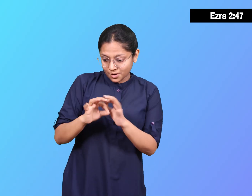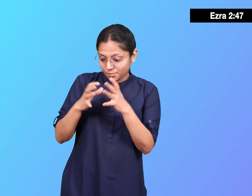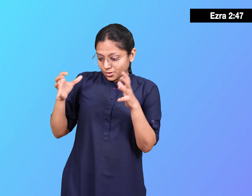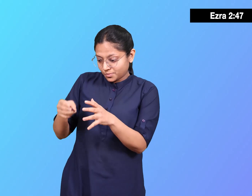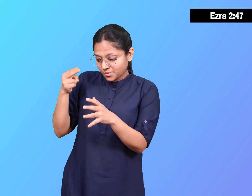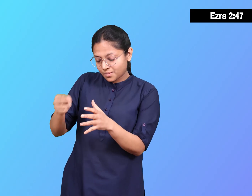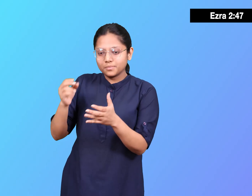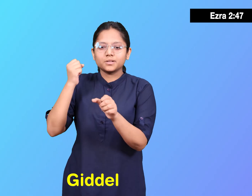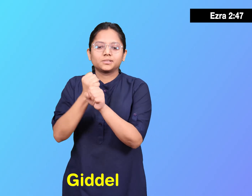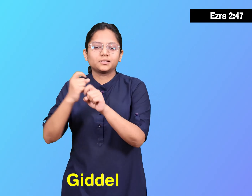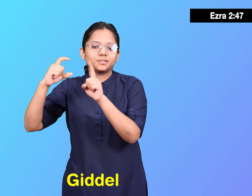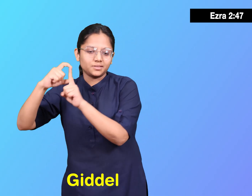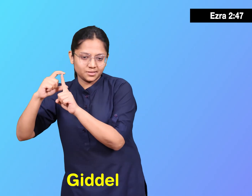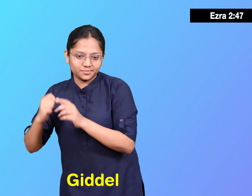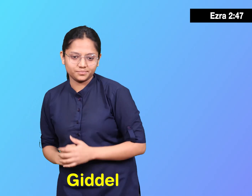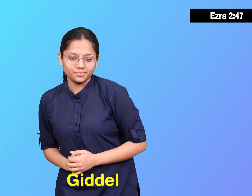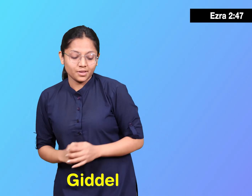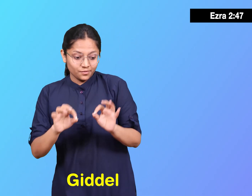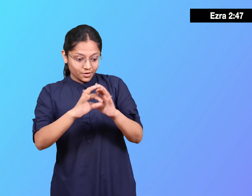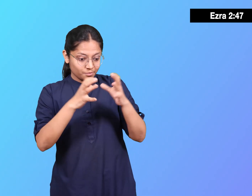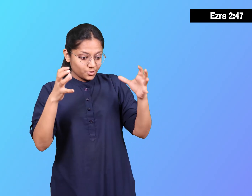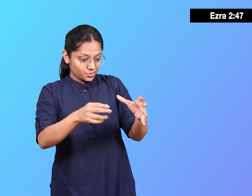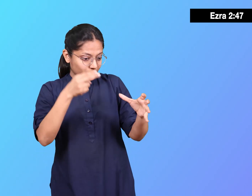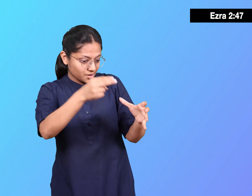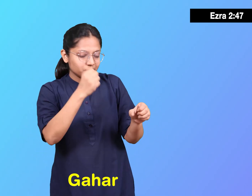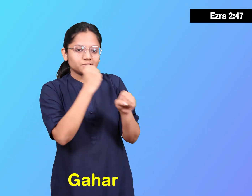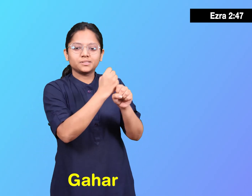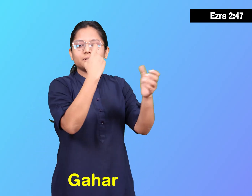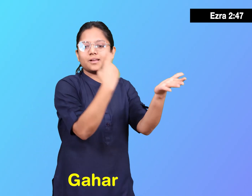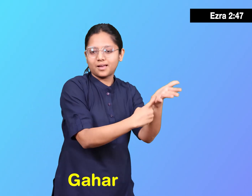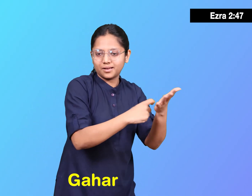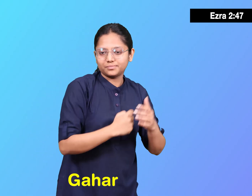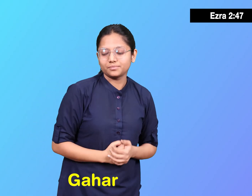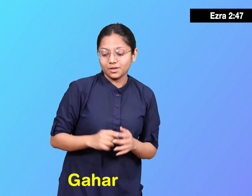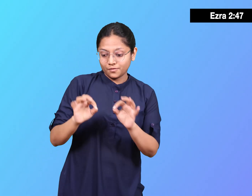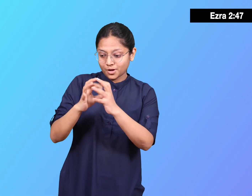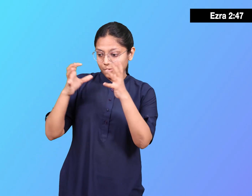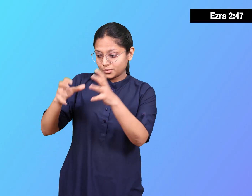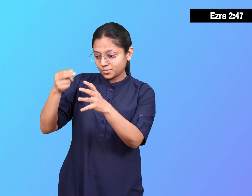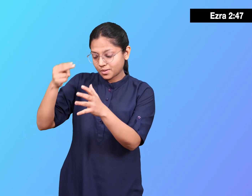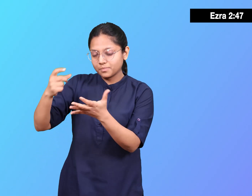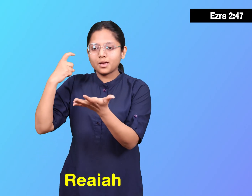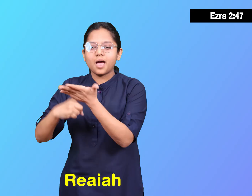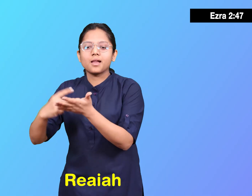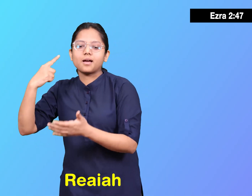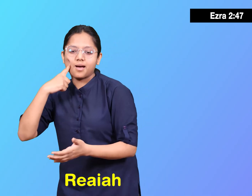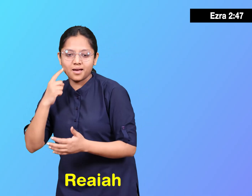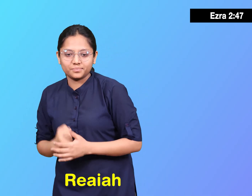Giddel, Gahar, Reaiah,